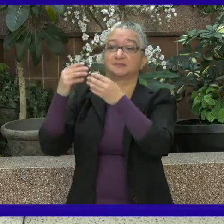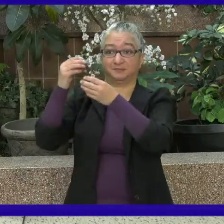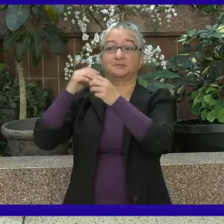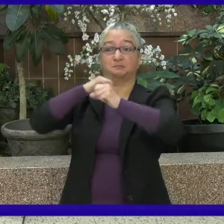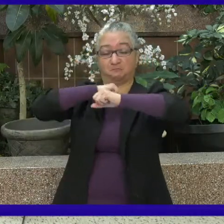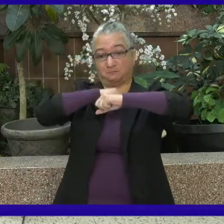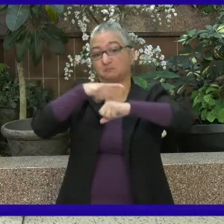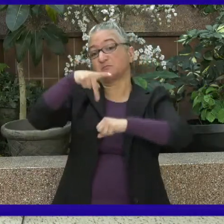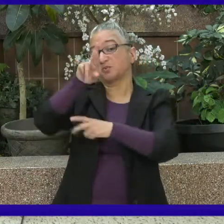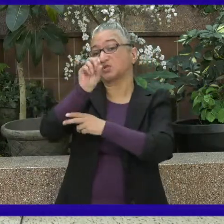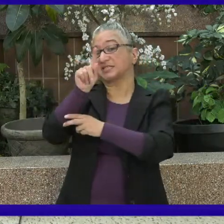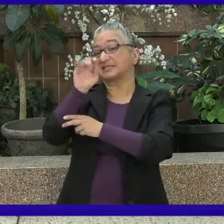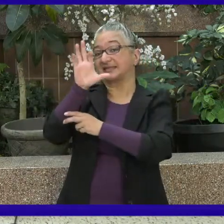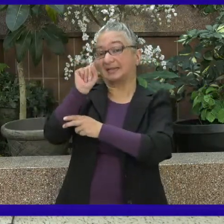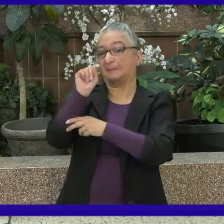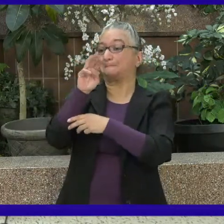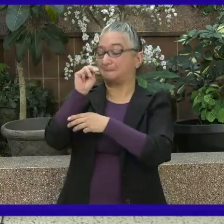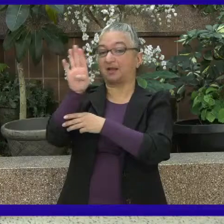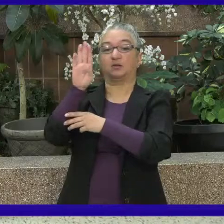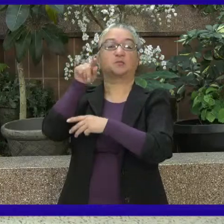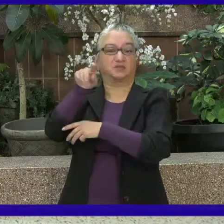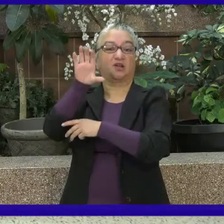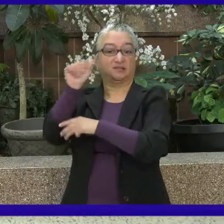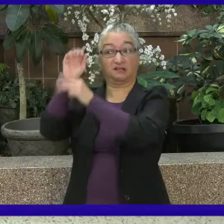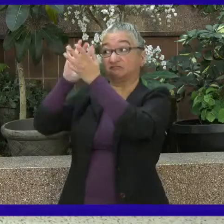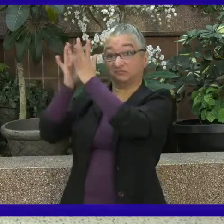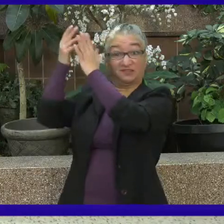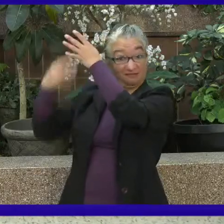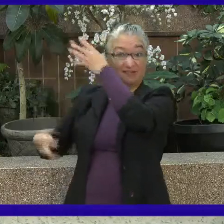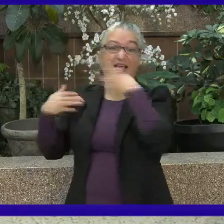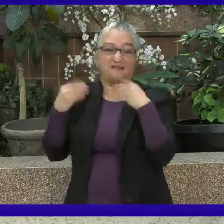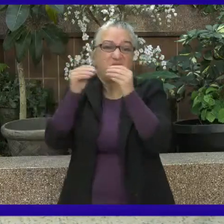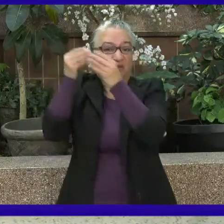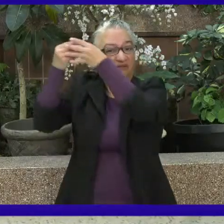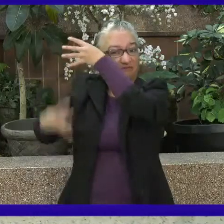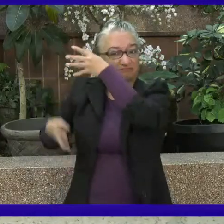who has rolled up their sleeve and received their vaccines including their booster doses